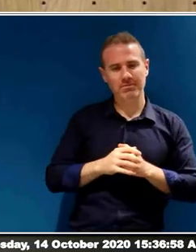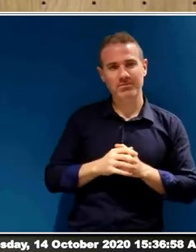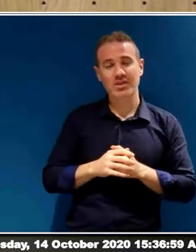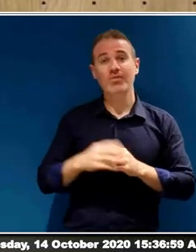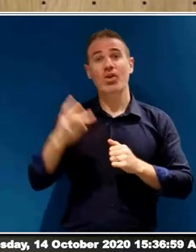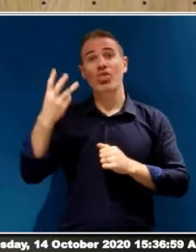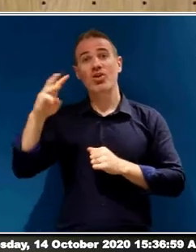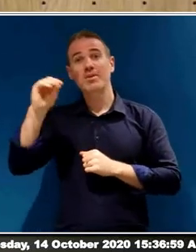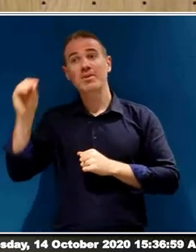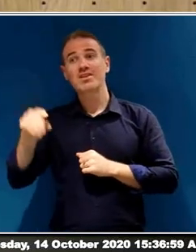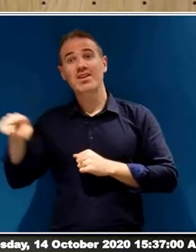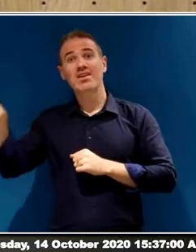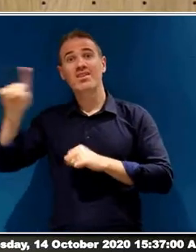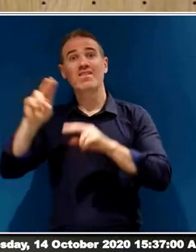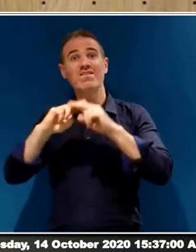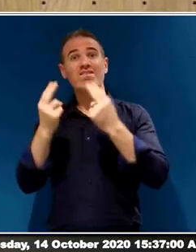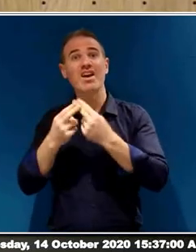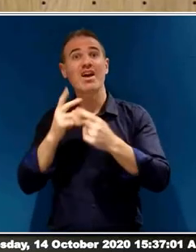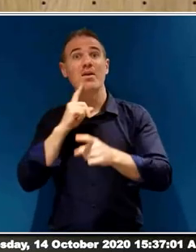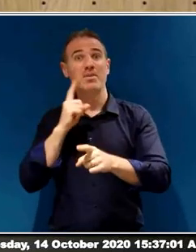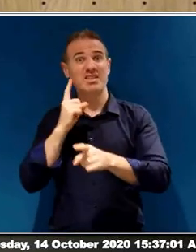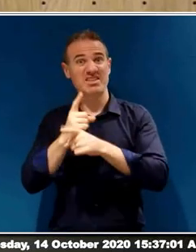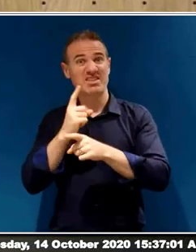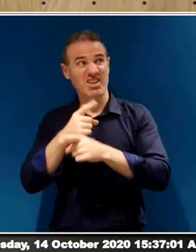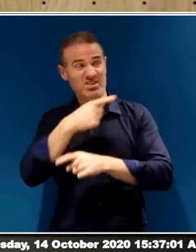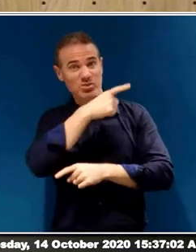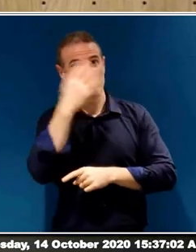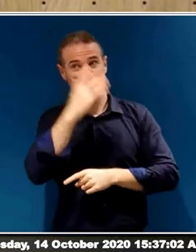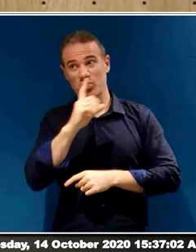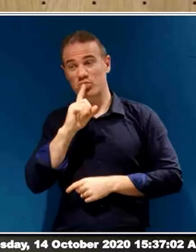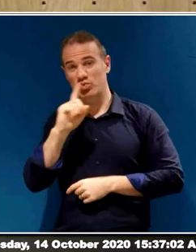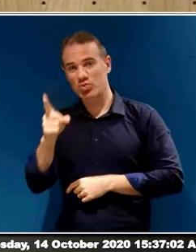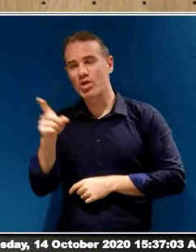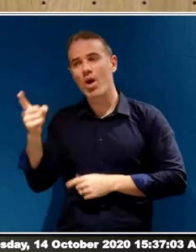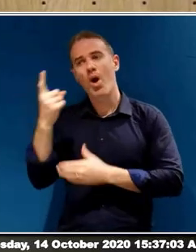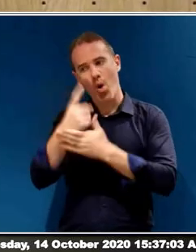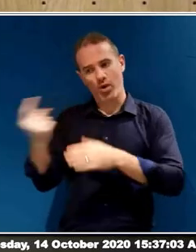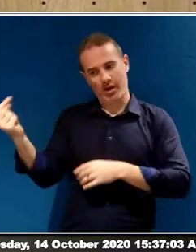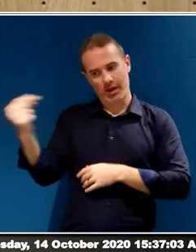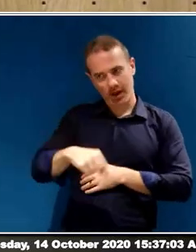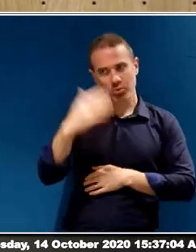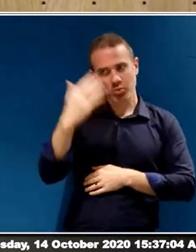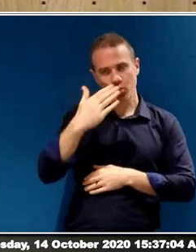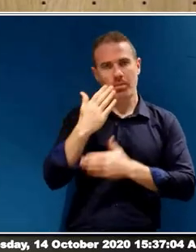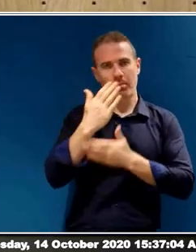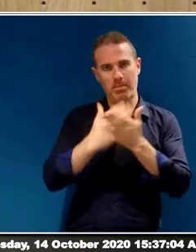school on a part-time basis, and 20 per cent of families told us they were asked